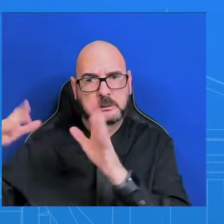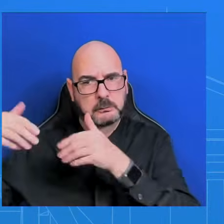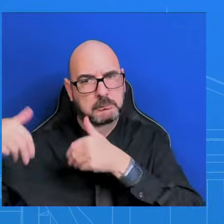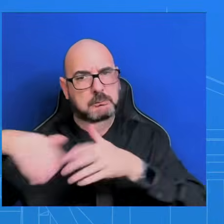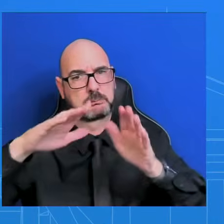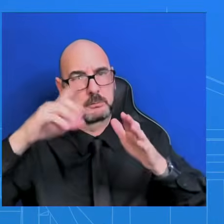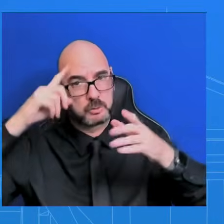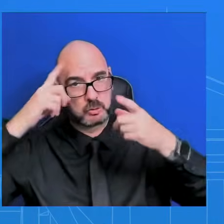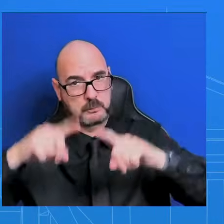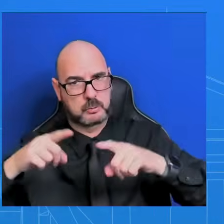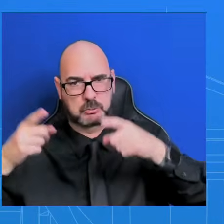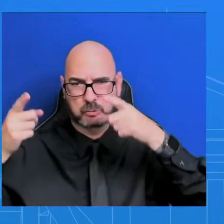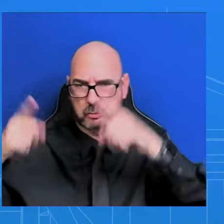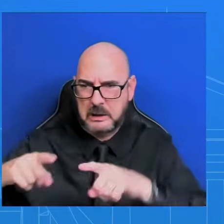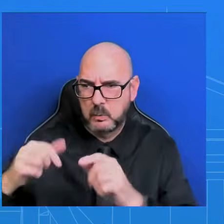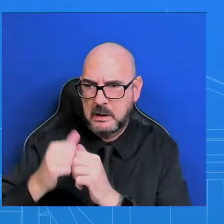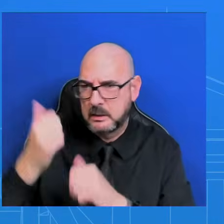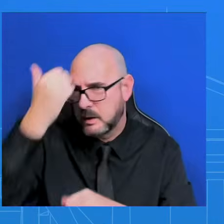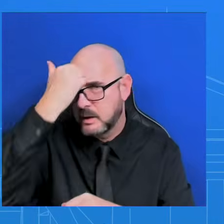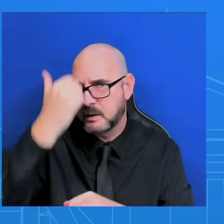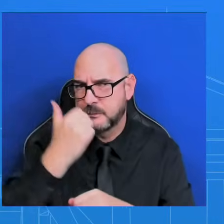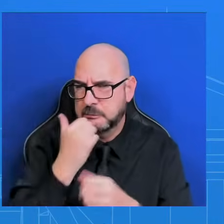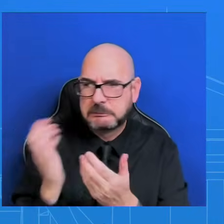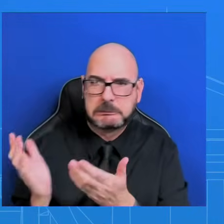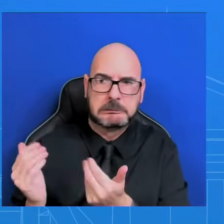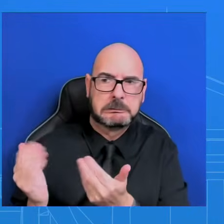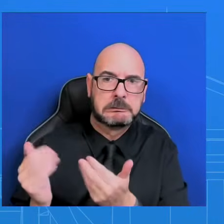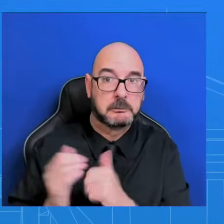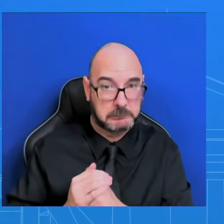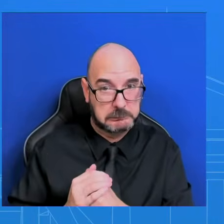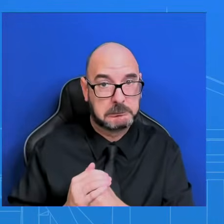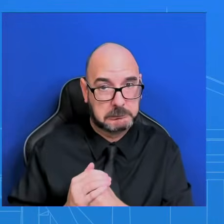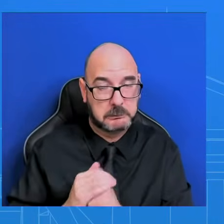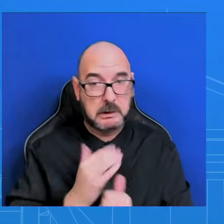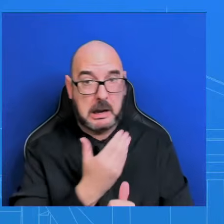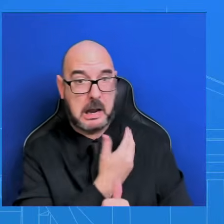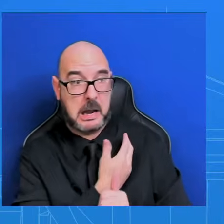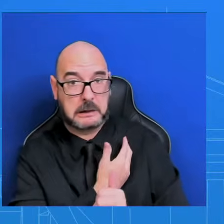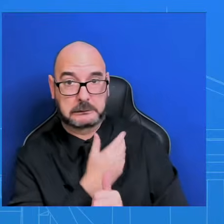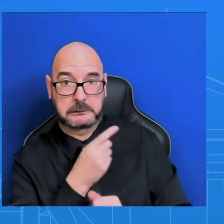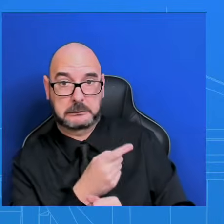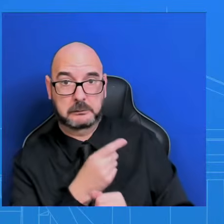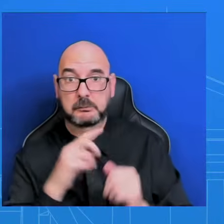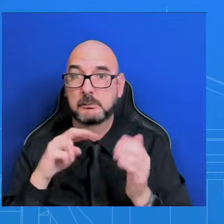and the shift to targeted operations that will enable the flow of increasing amounts of humanitarian assistance